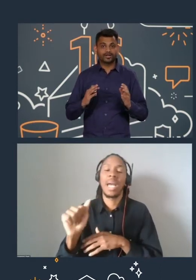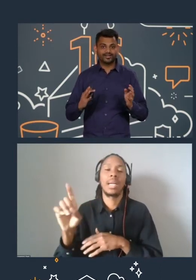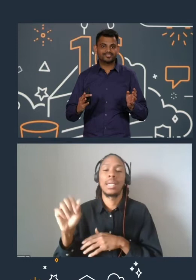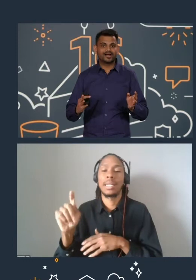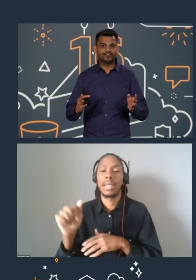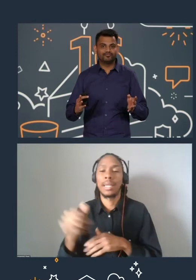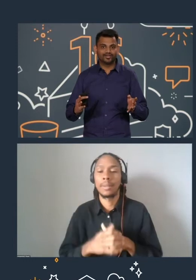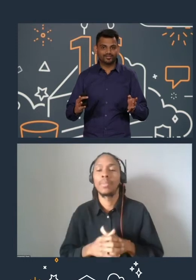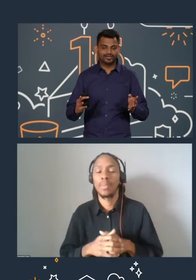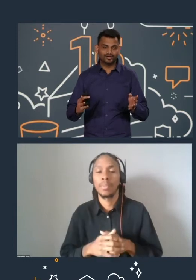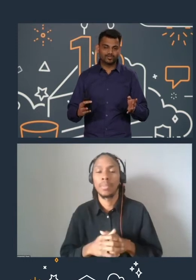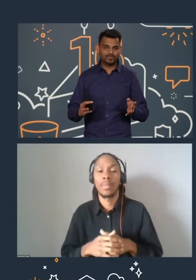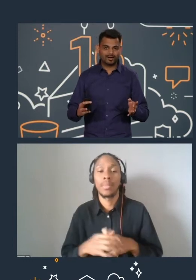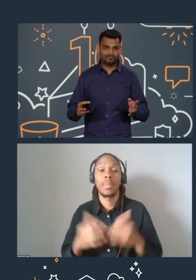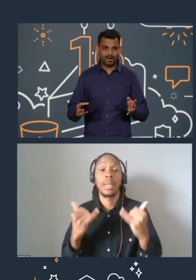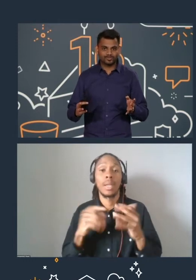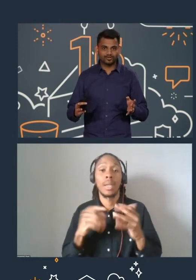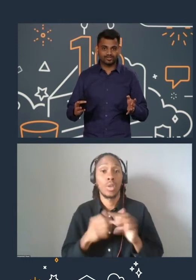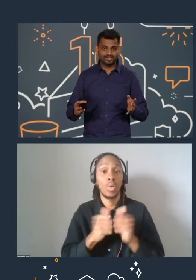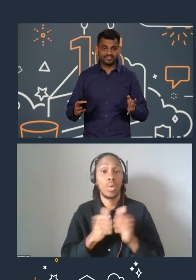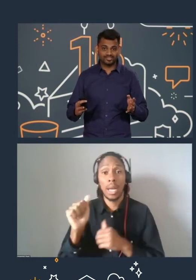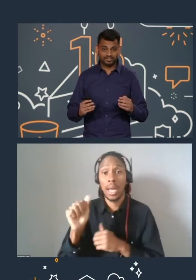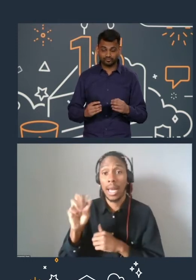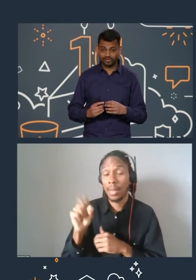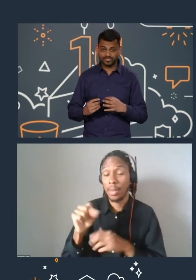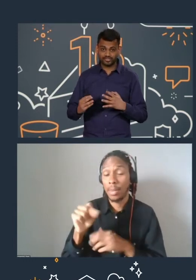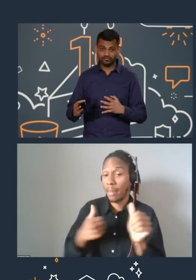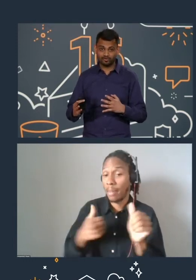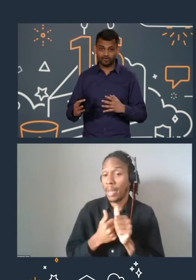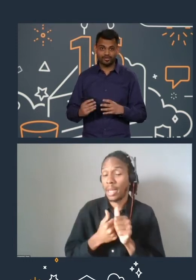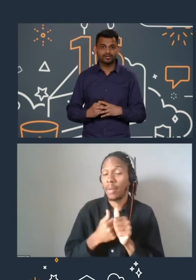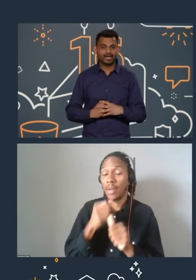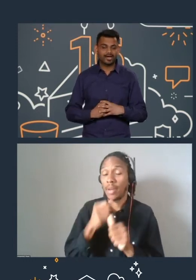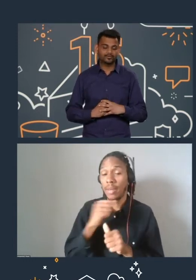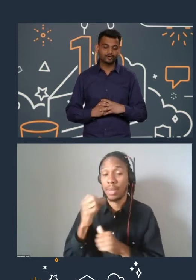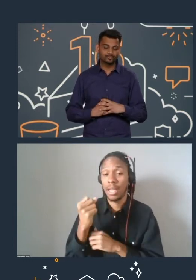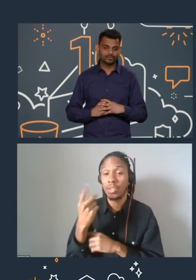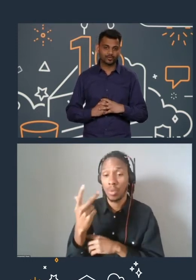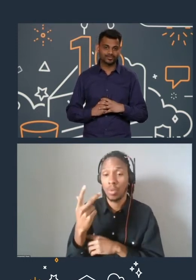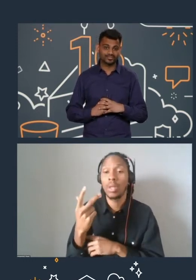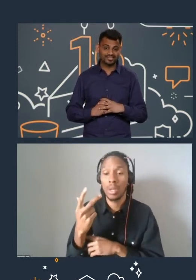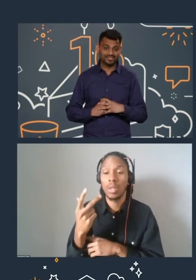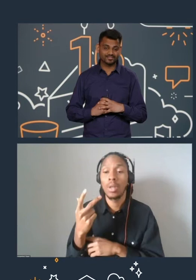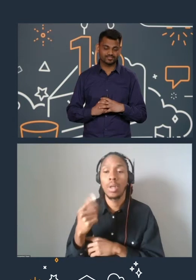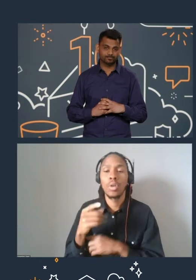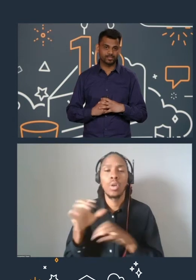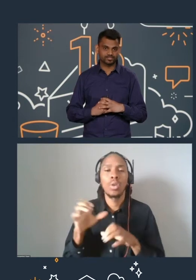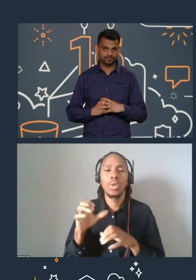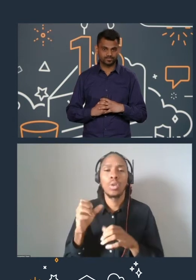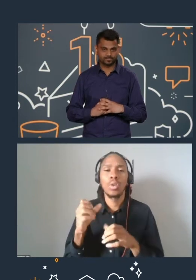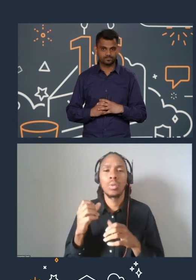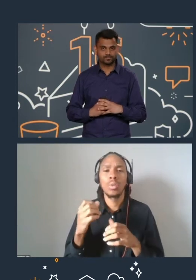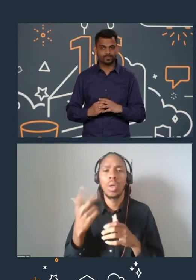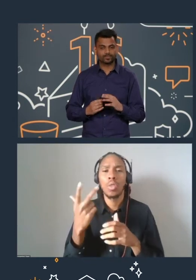Getting started with AWS Backup for Amazon S3 is fairly straightforward, and you can do so in three simple steps.